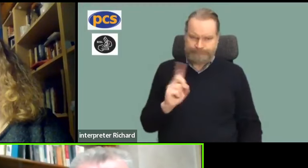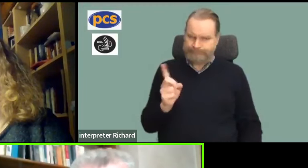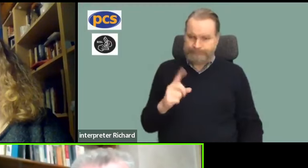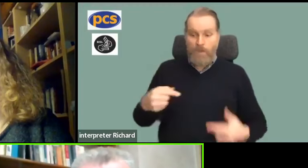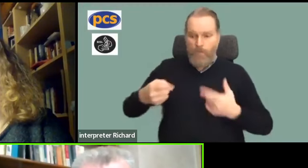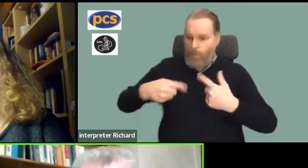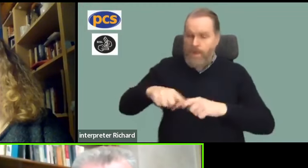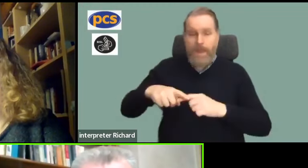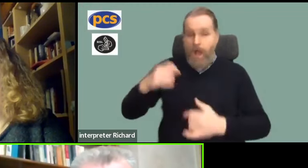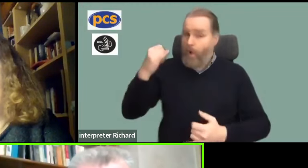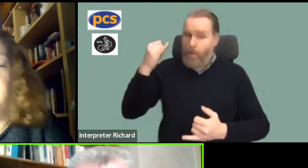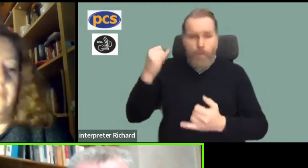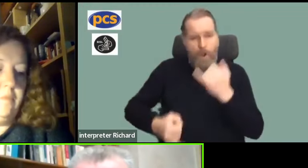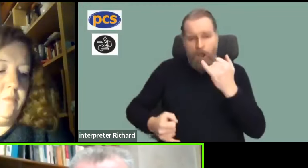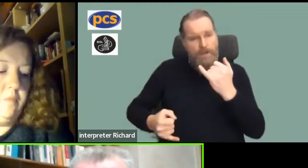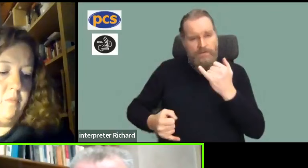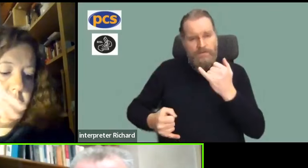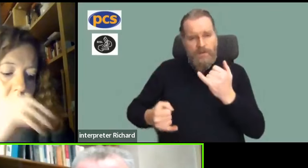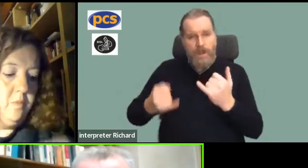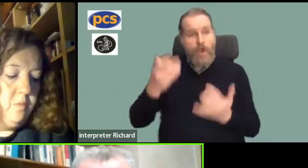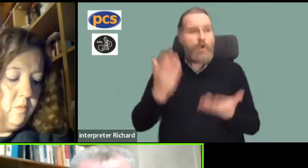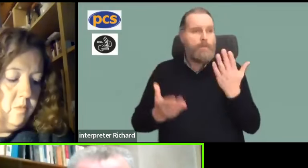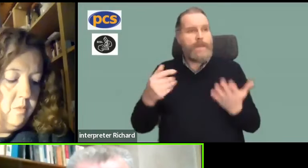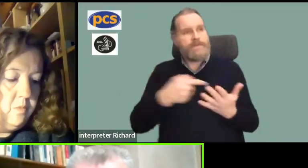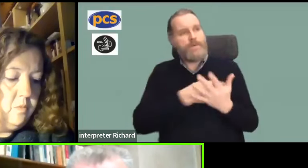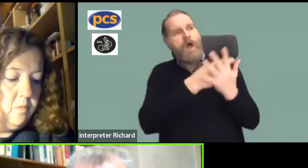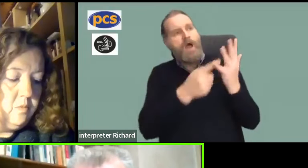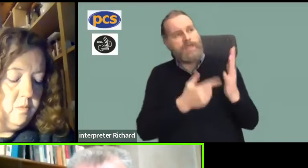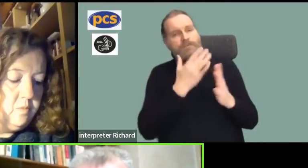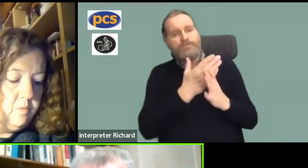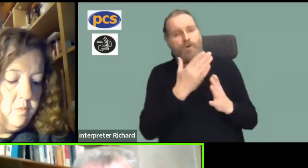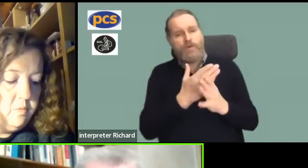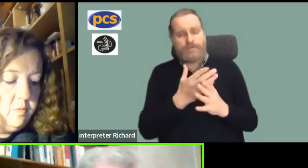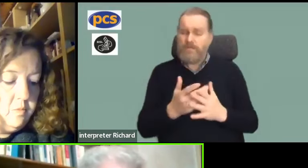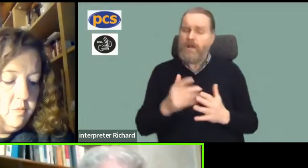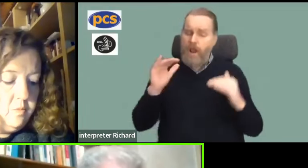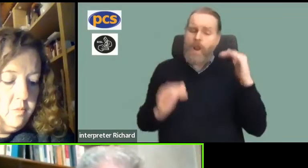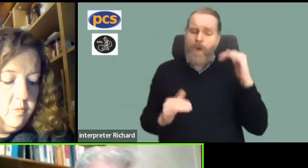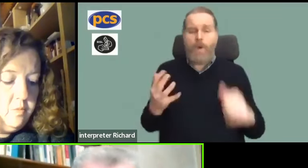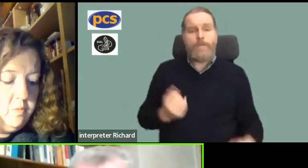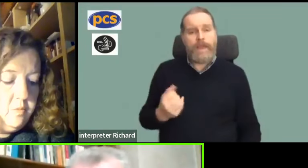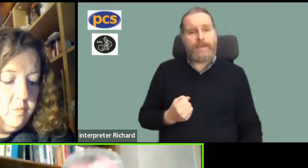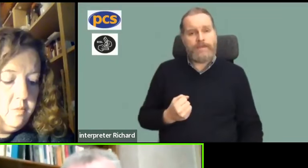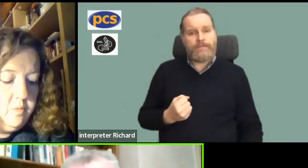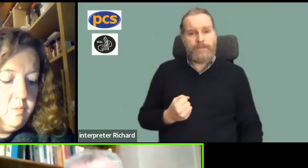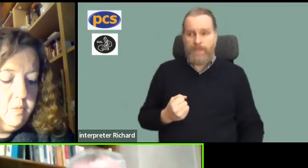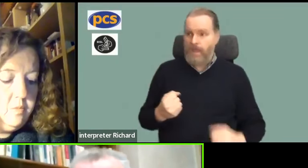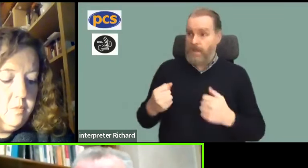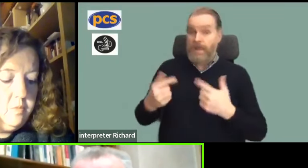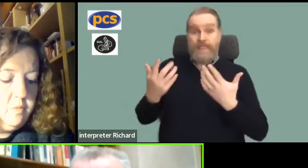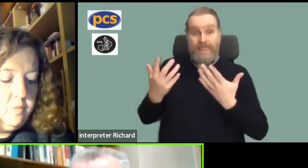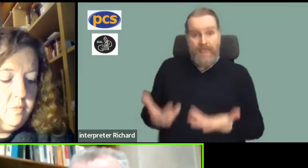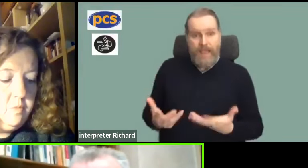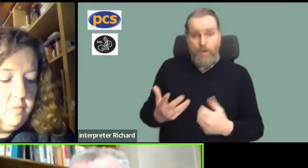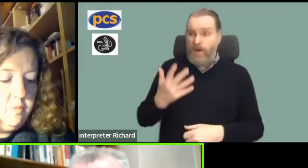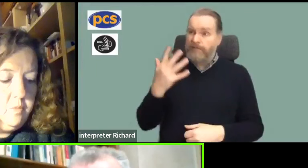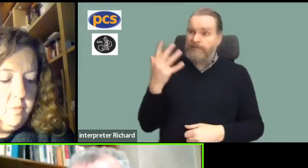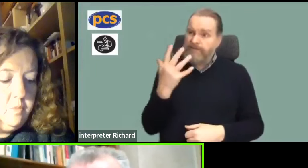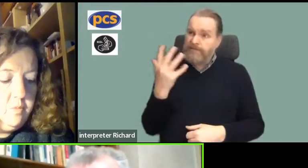lly, historically lly historically is worse off in real terms, and at any ime. It's history i'm certainly for many people 15 to 20% worse